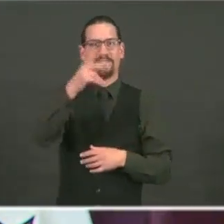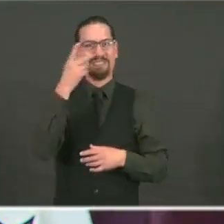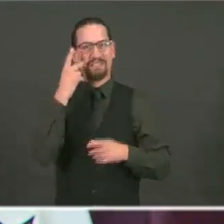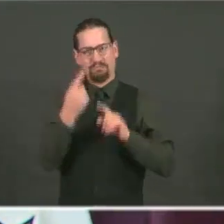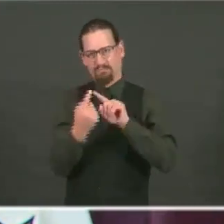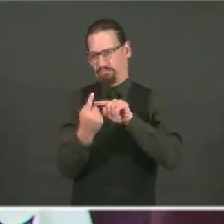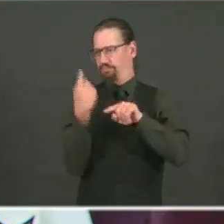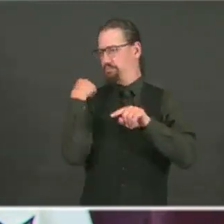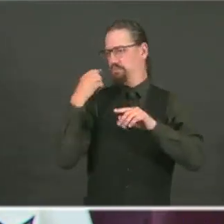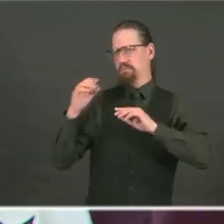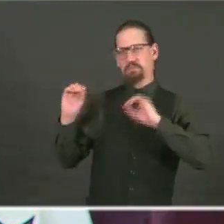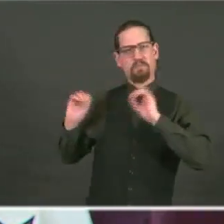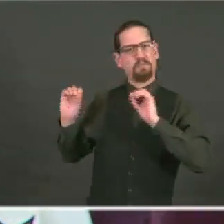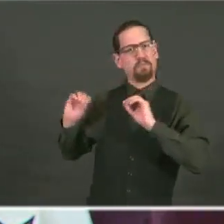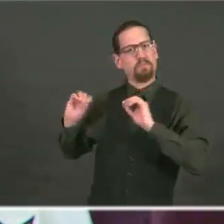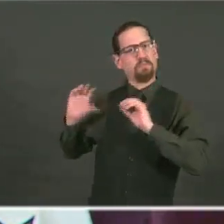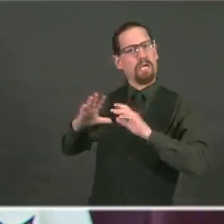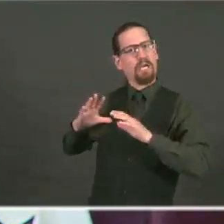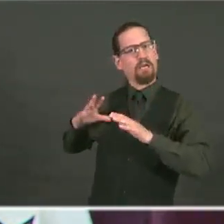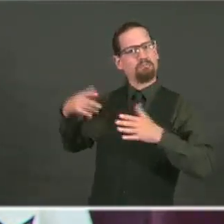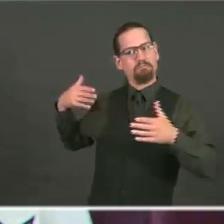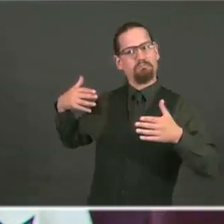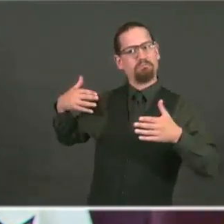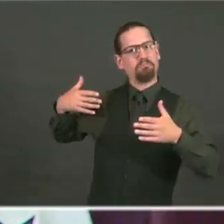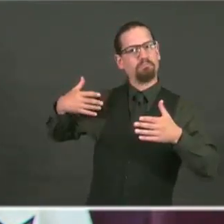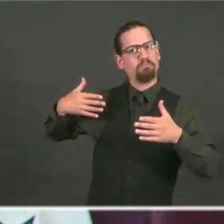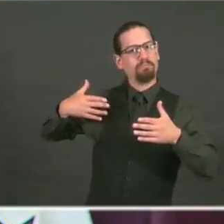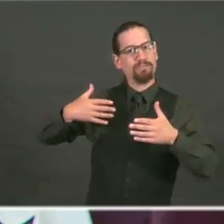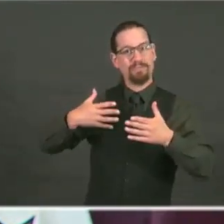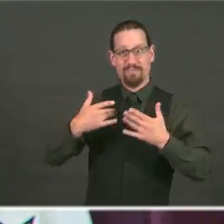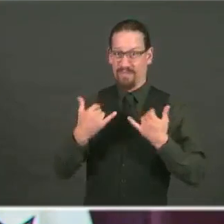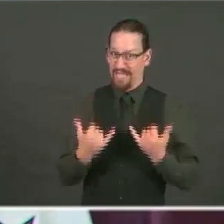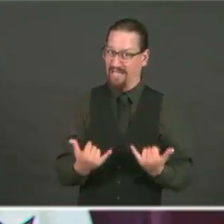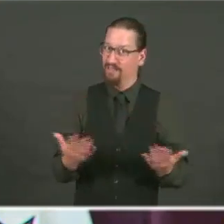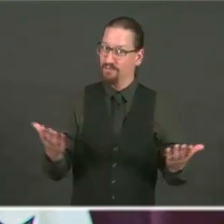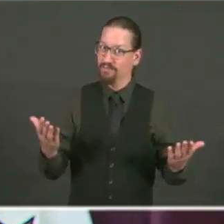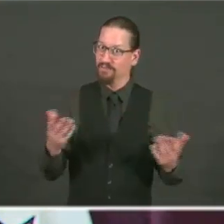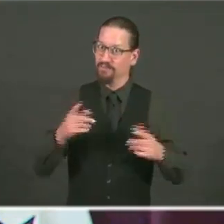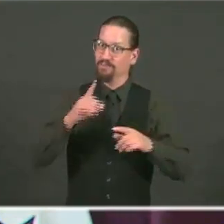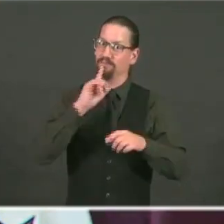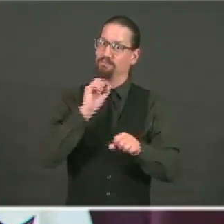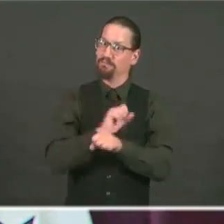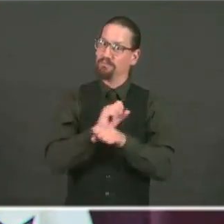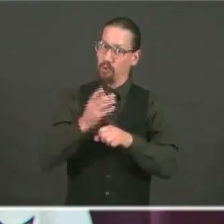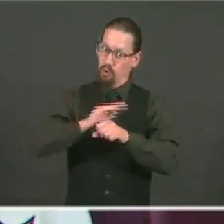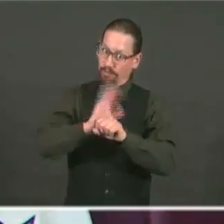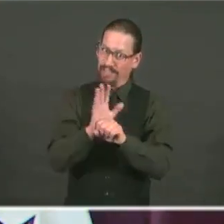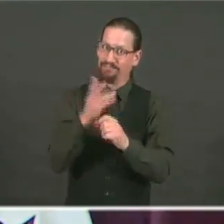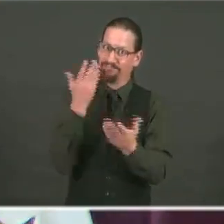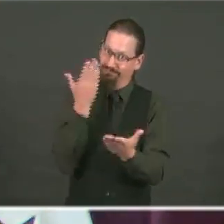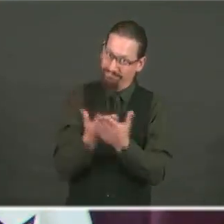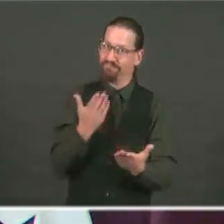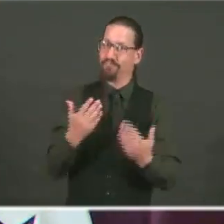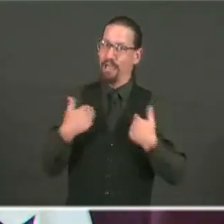THIS YEAR. BEHAVIOR LIKE THAT THIS YEAR ENDANGERS OTHER PEOPLE'S LIVES